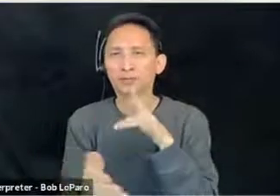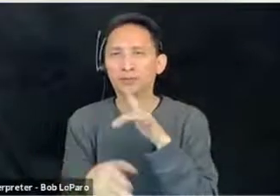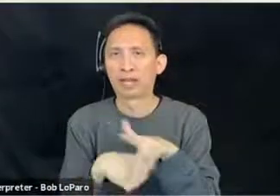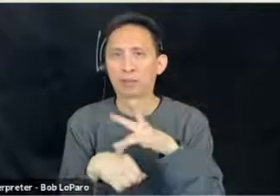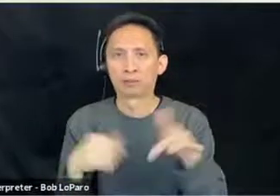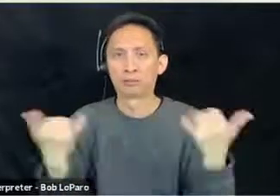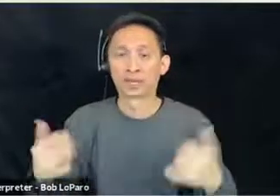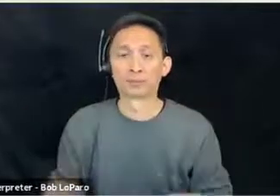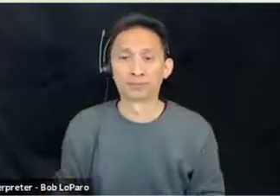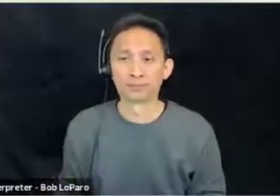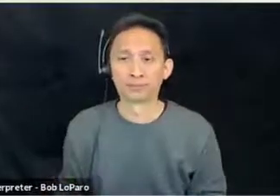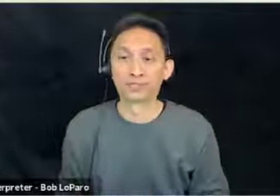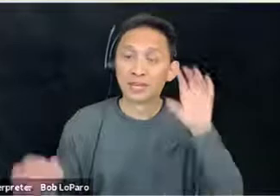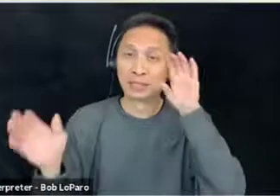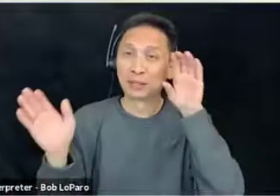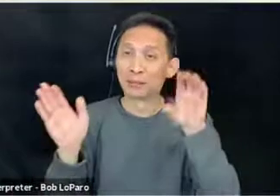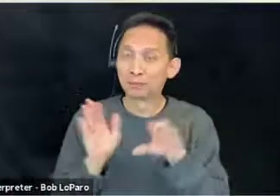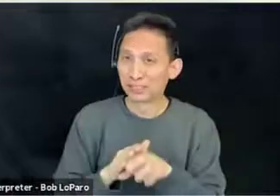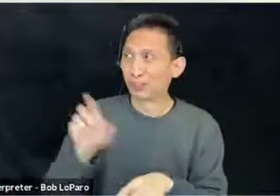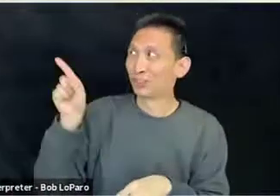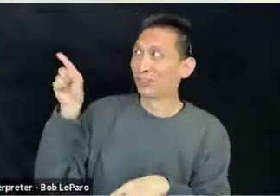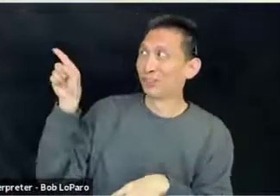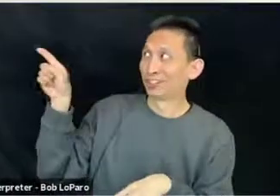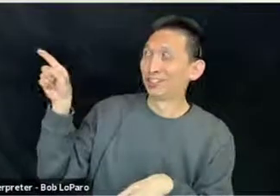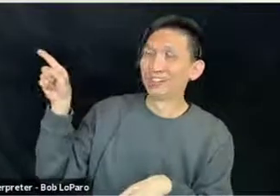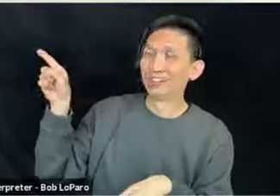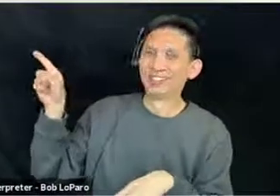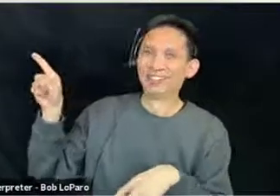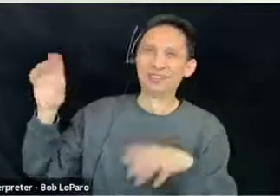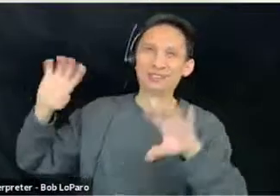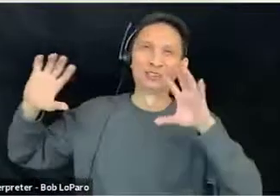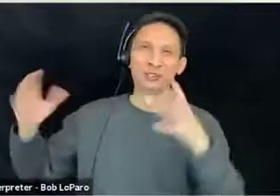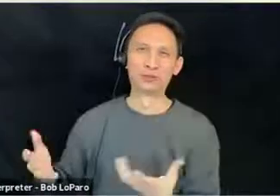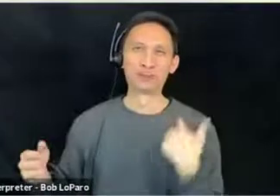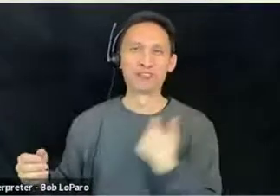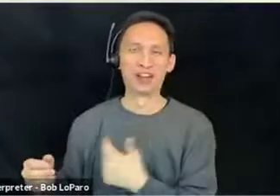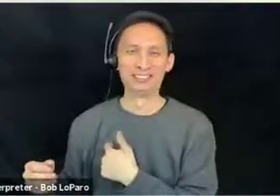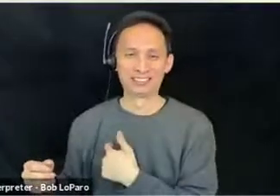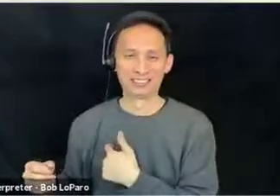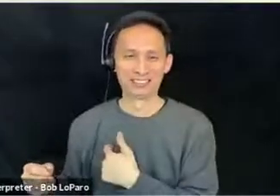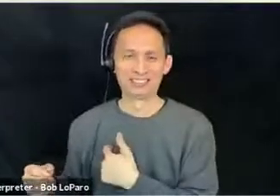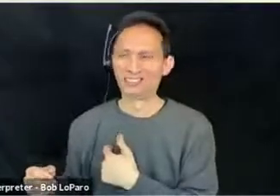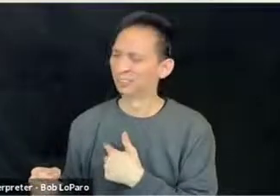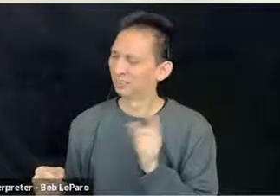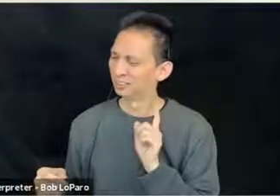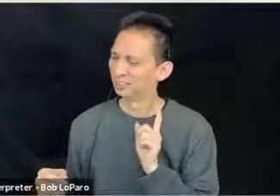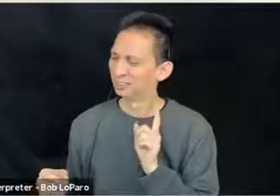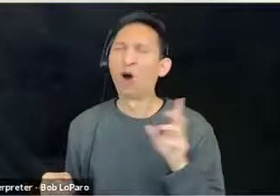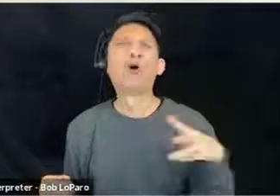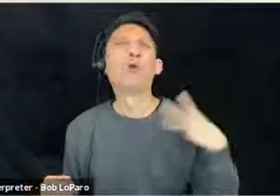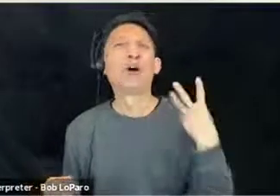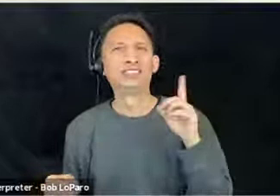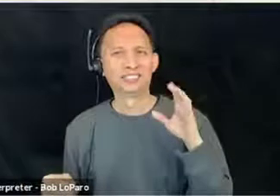And in this picture is a group of us, that was, we were in DC on Capitol Hill,